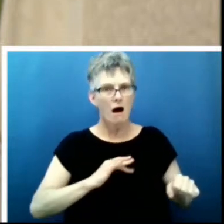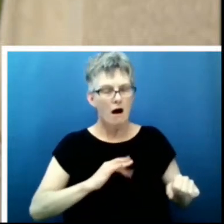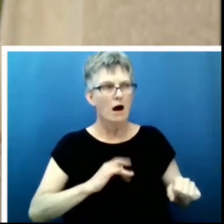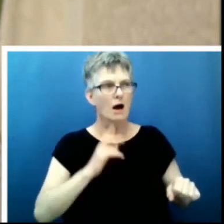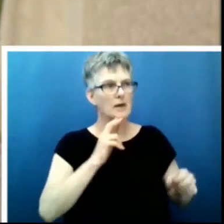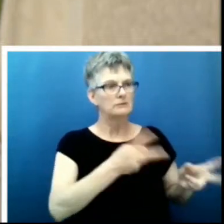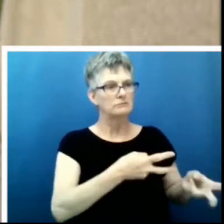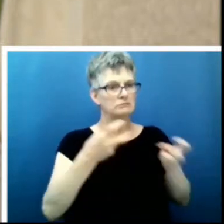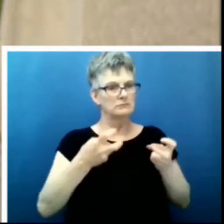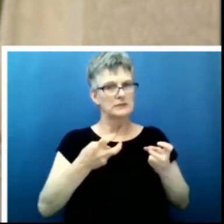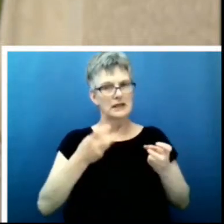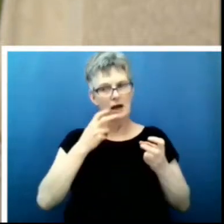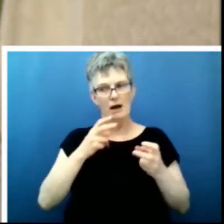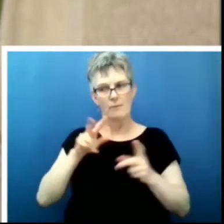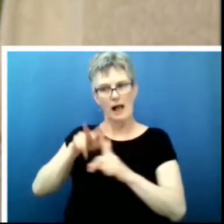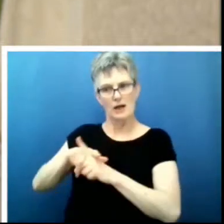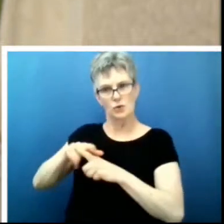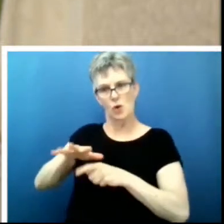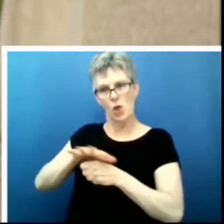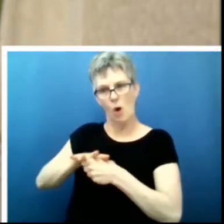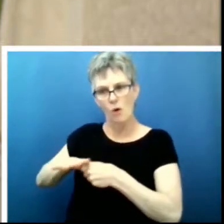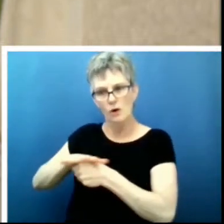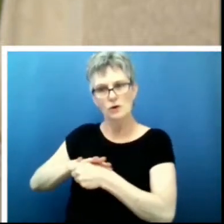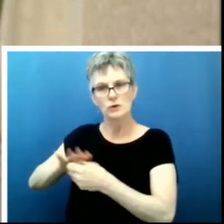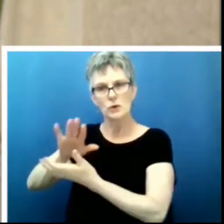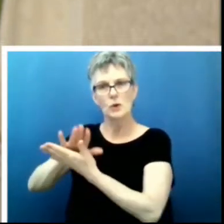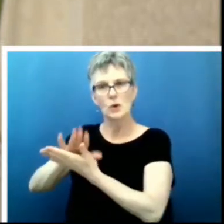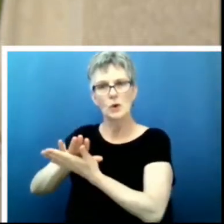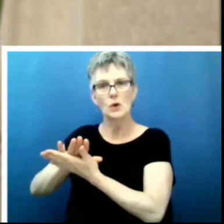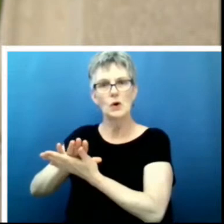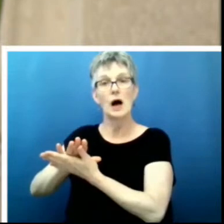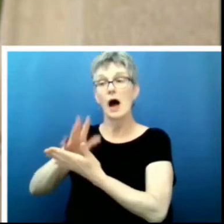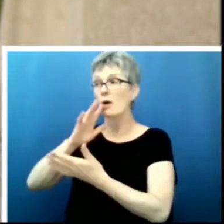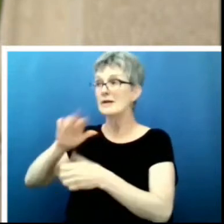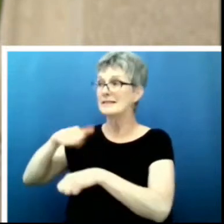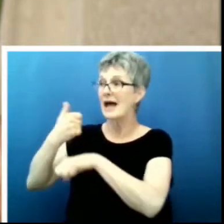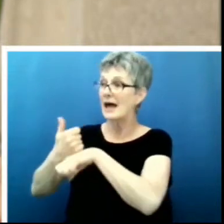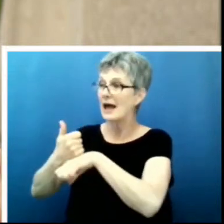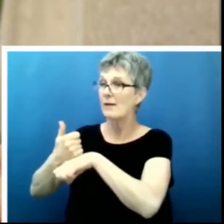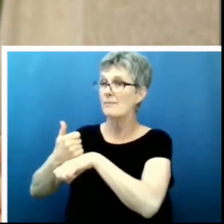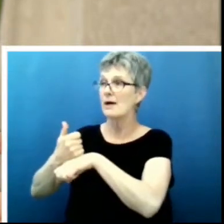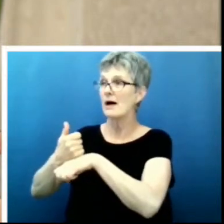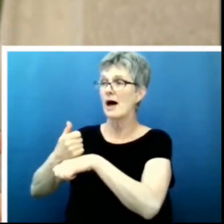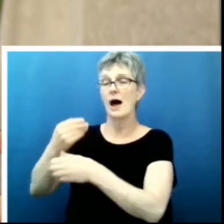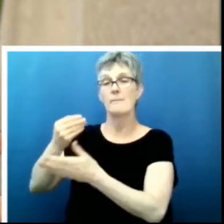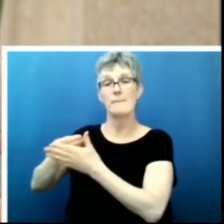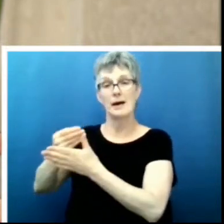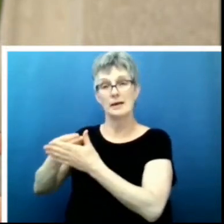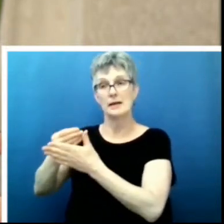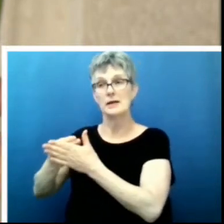where we were then able to provide a fund to train teachers for free in giving this to their students.